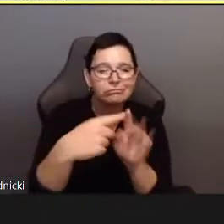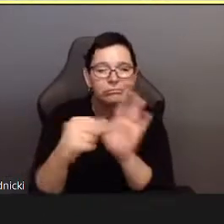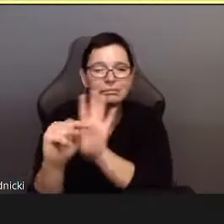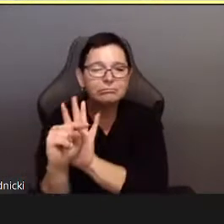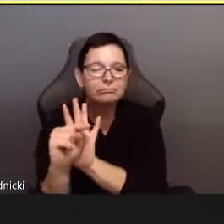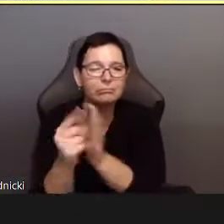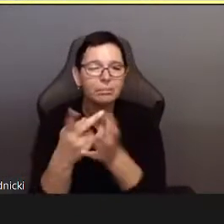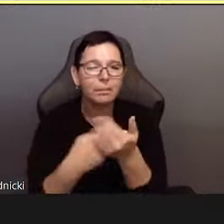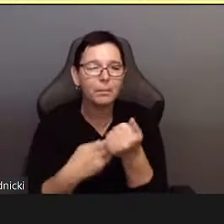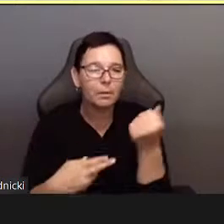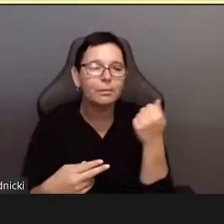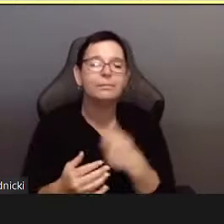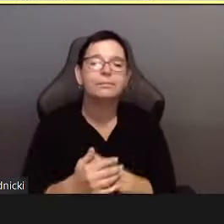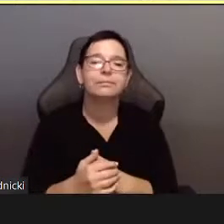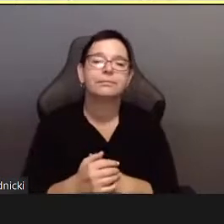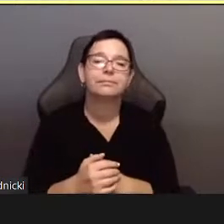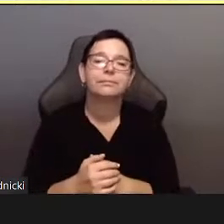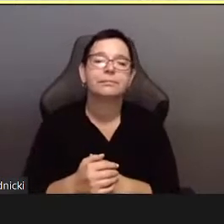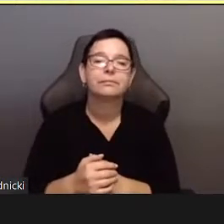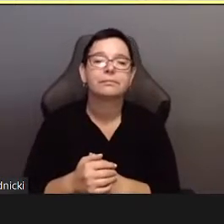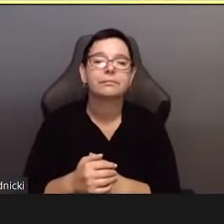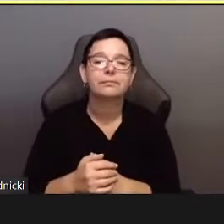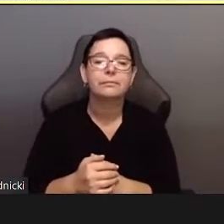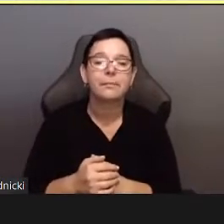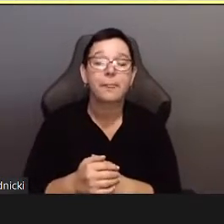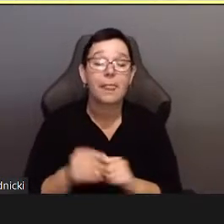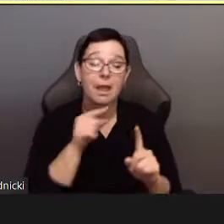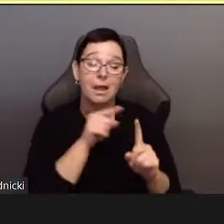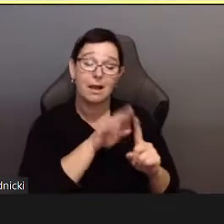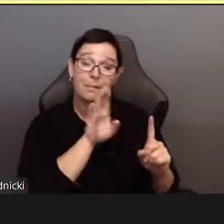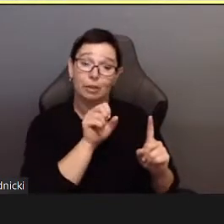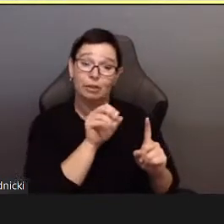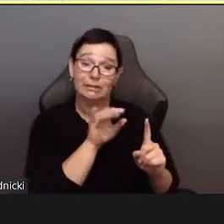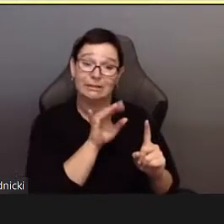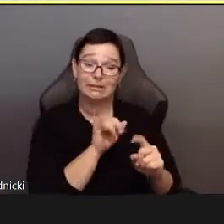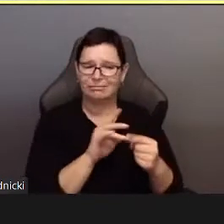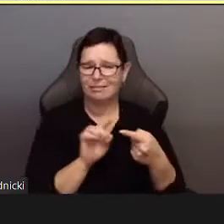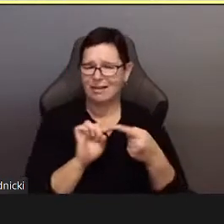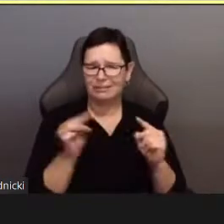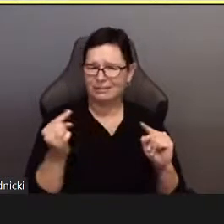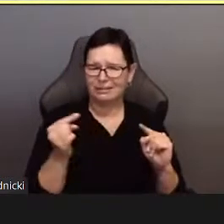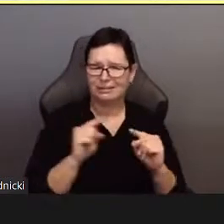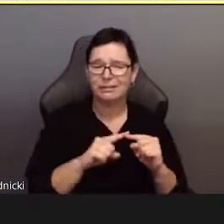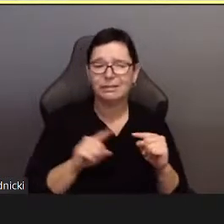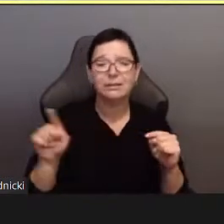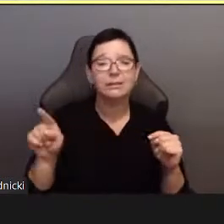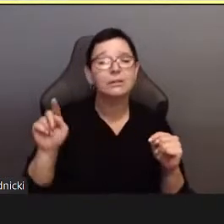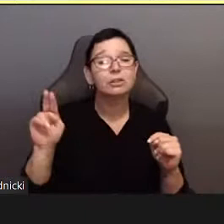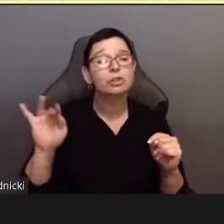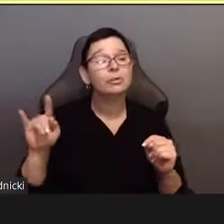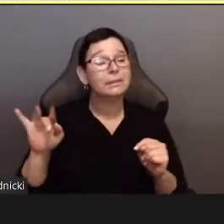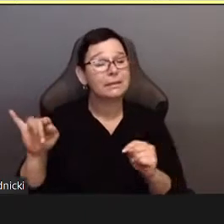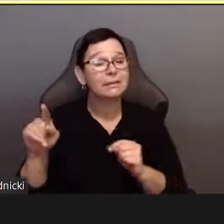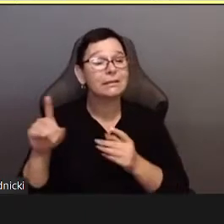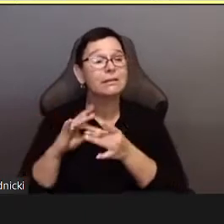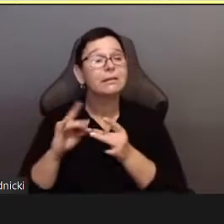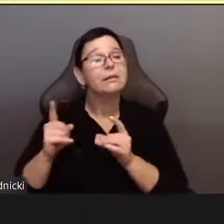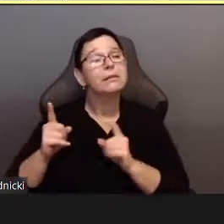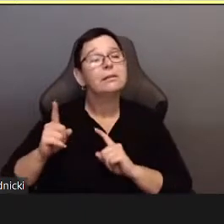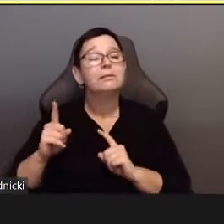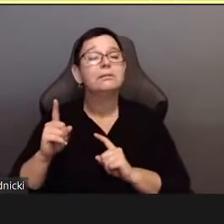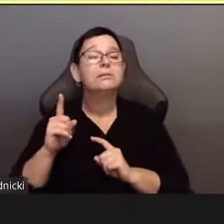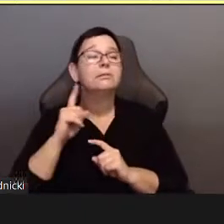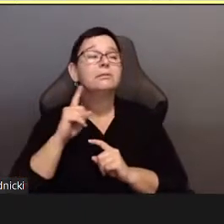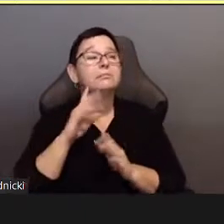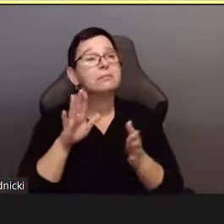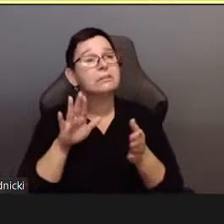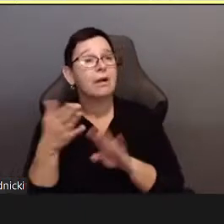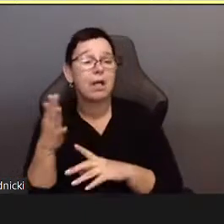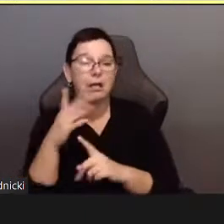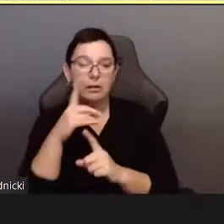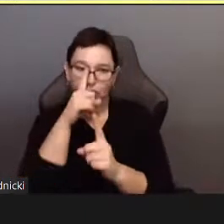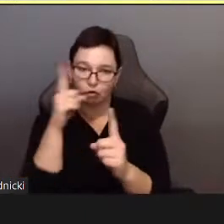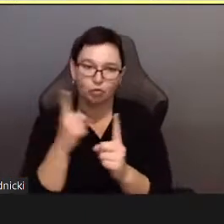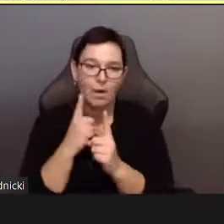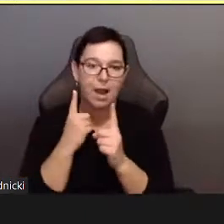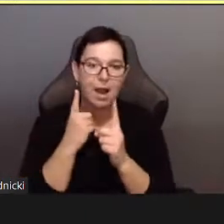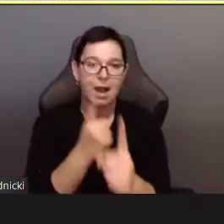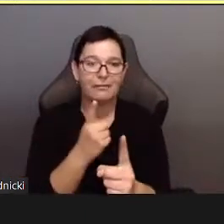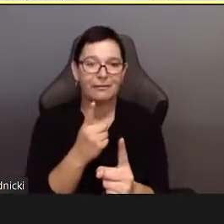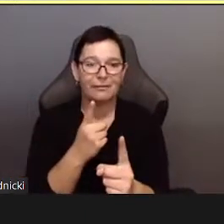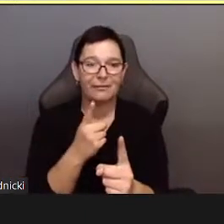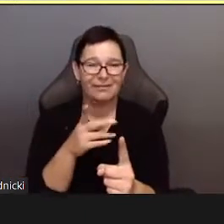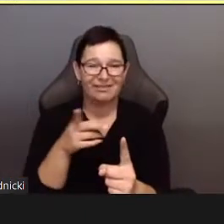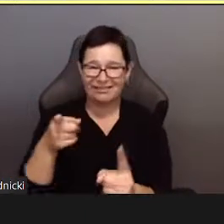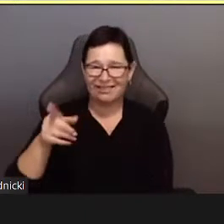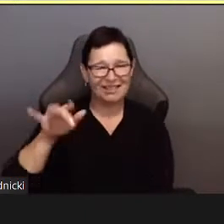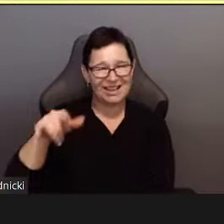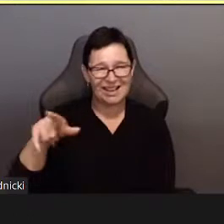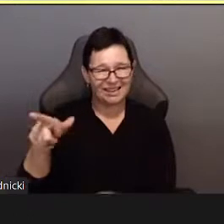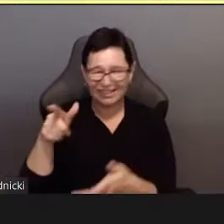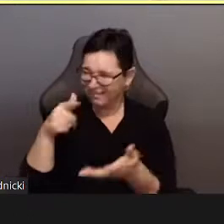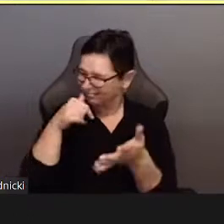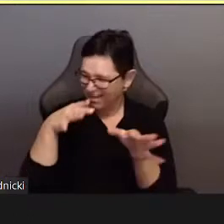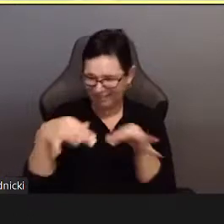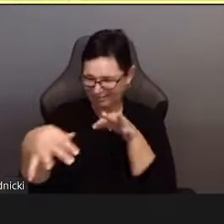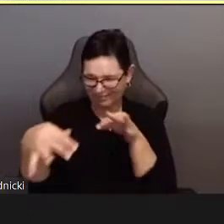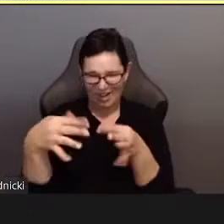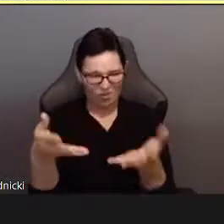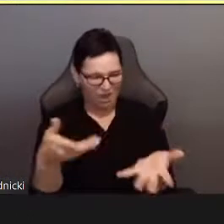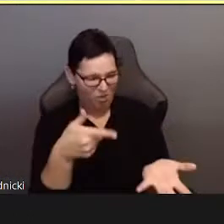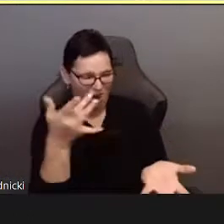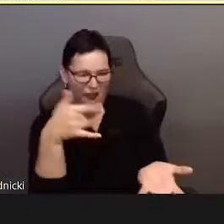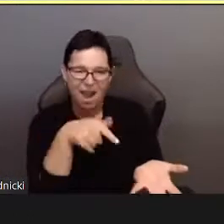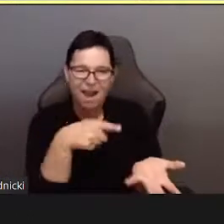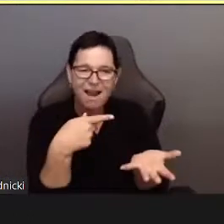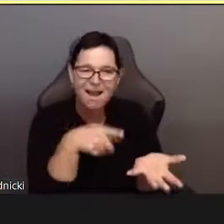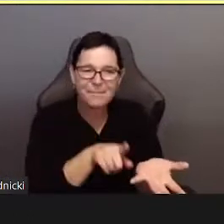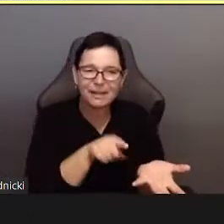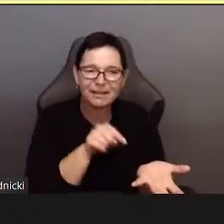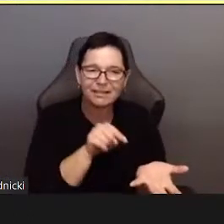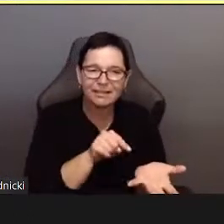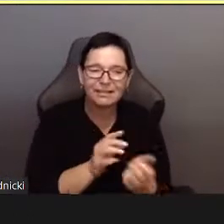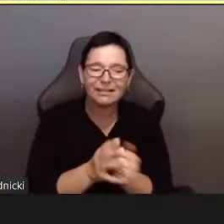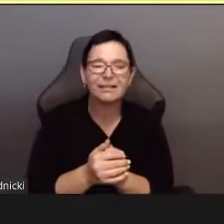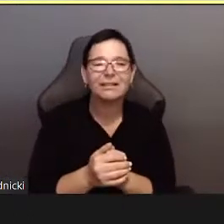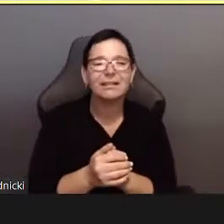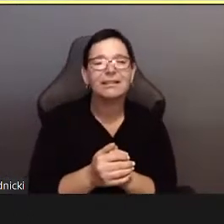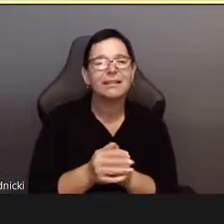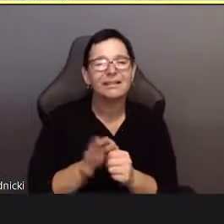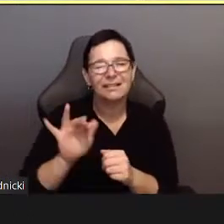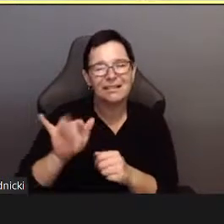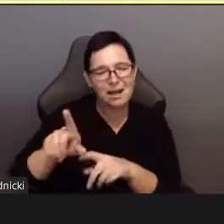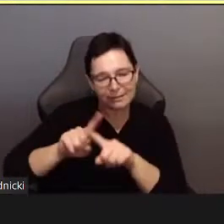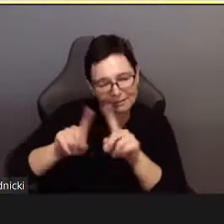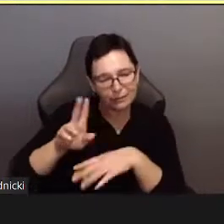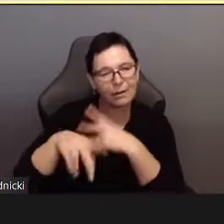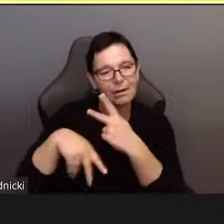and that therefore, generates further excitation.